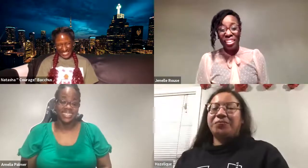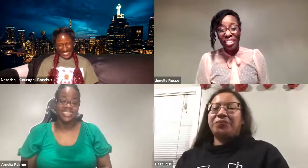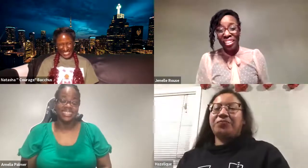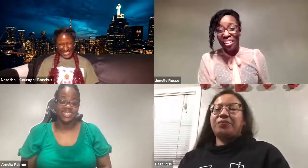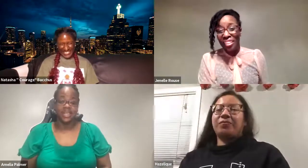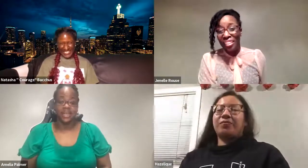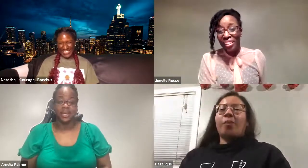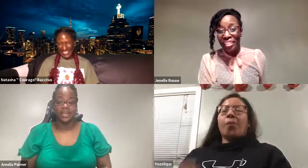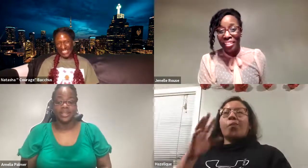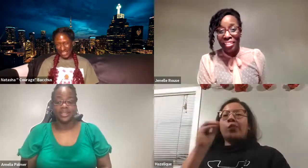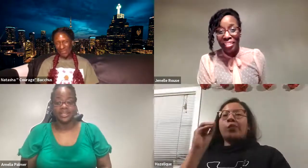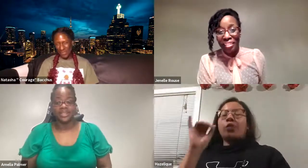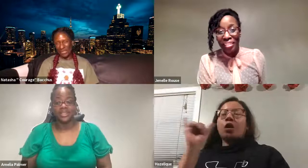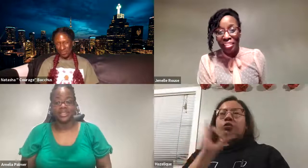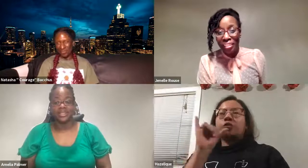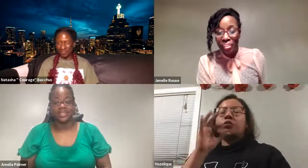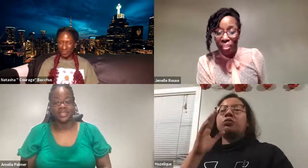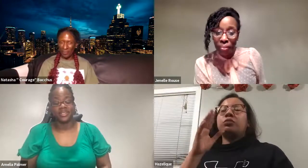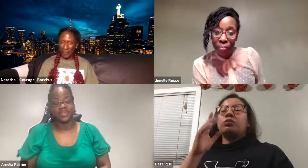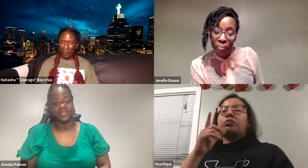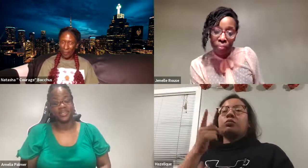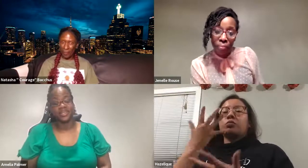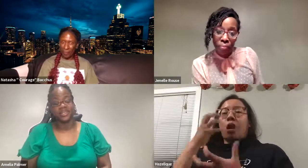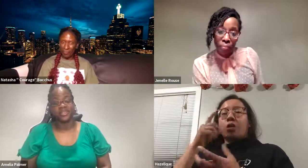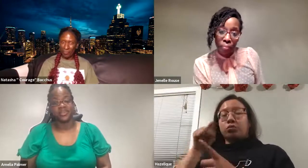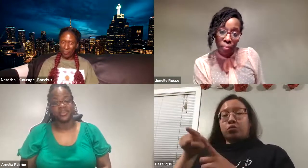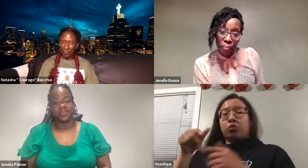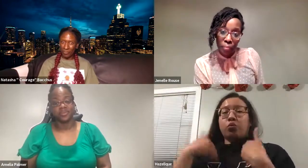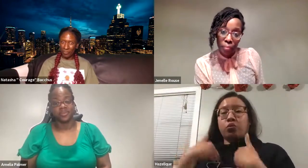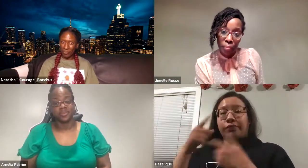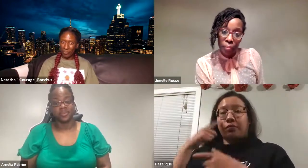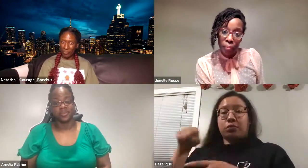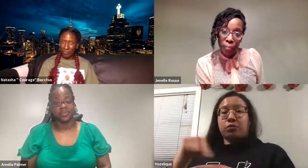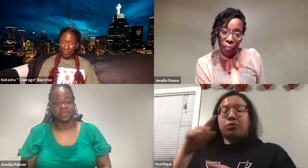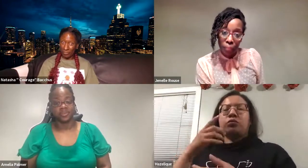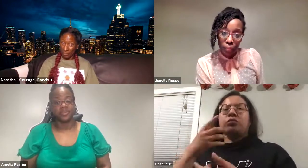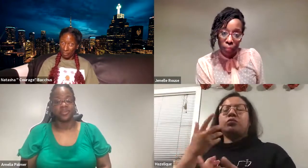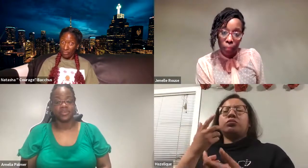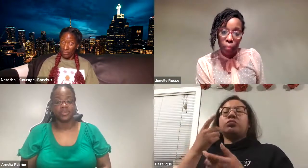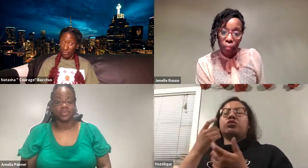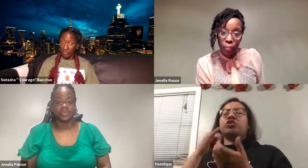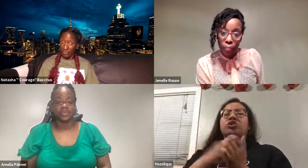know this discussion is already making headway - and also too dominique saying, for the youth,